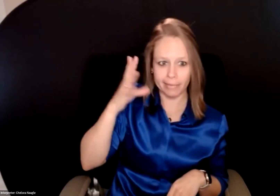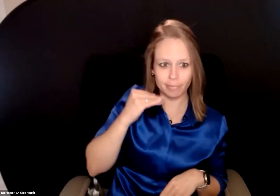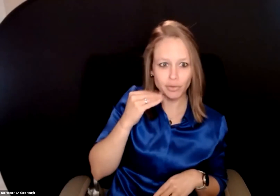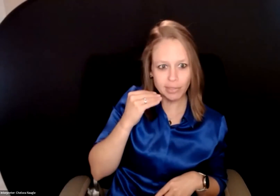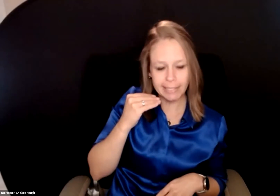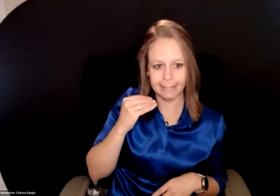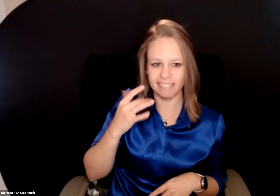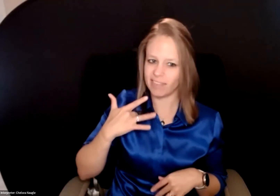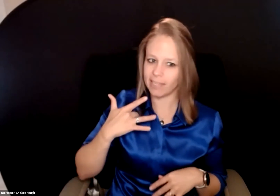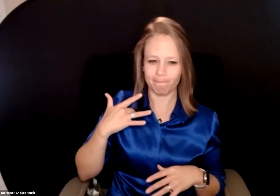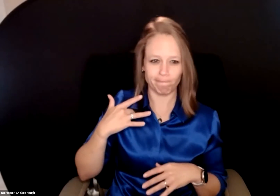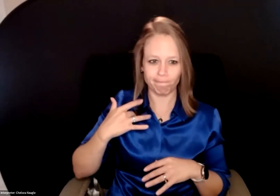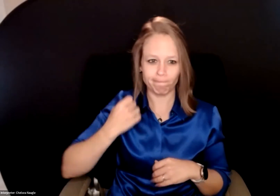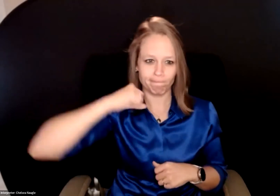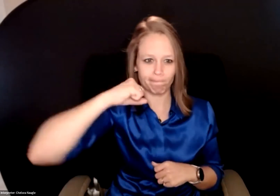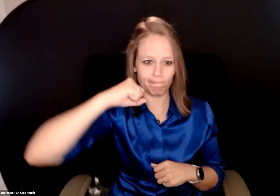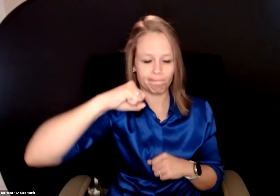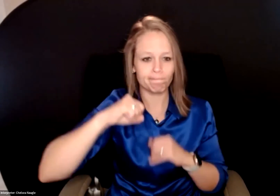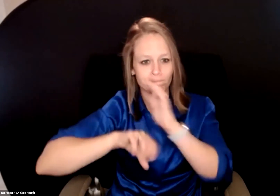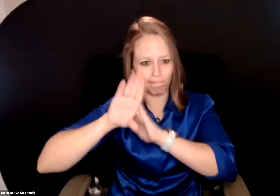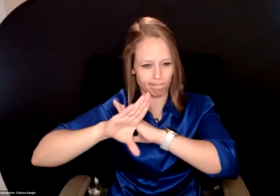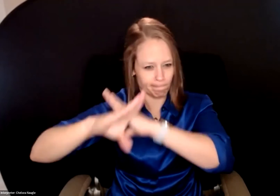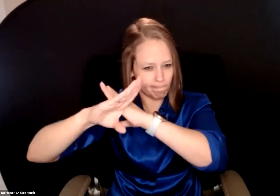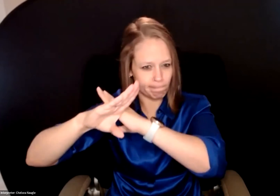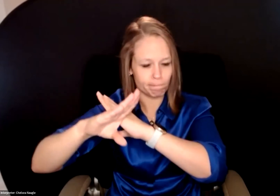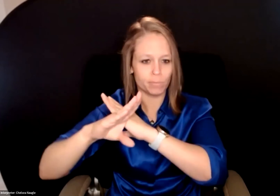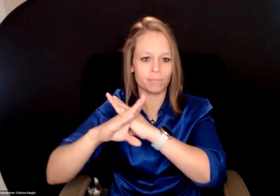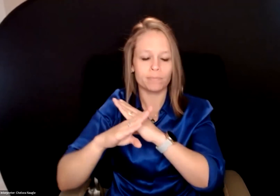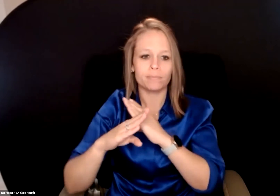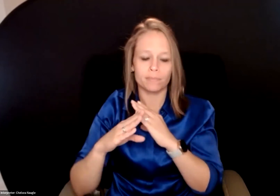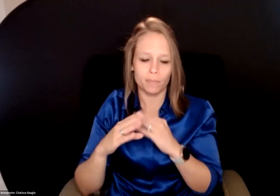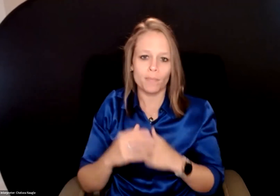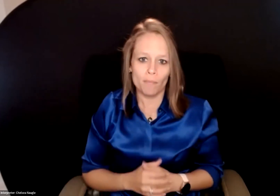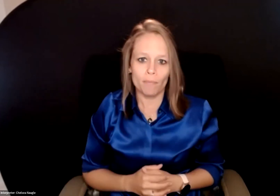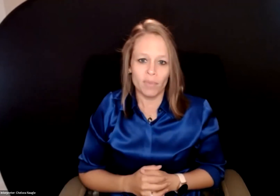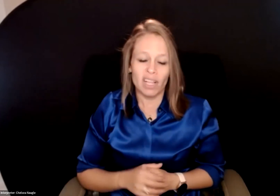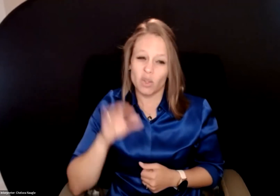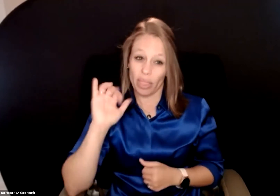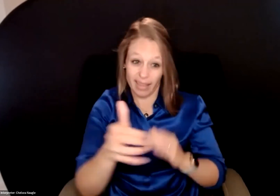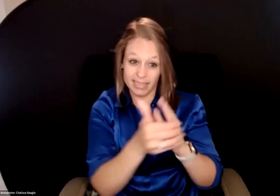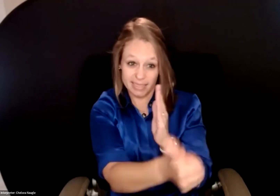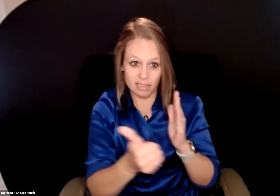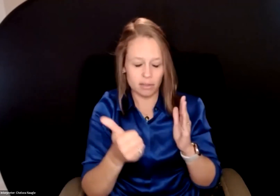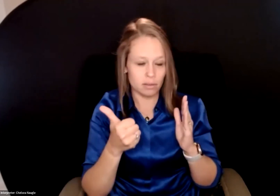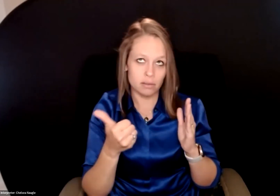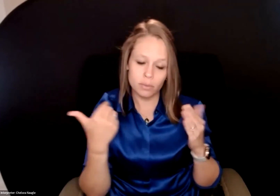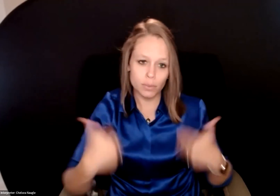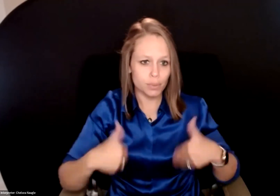By other people in the healthcare system. So that is one of the skills that we really need to teach